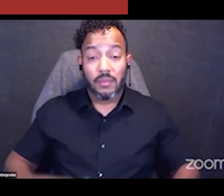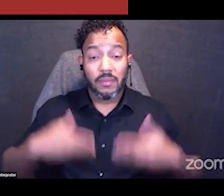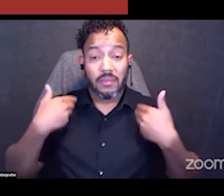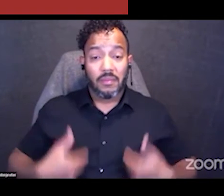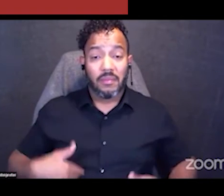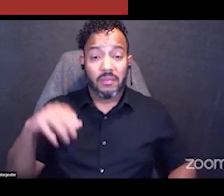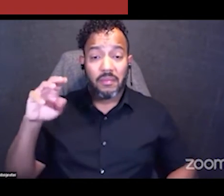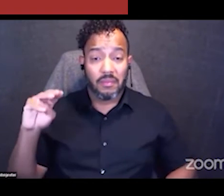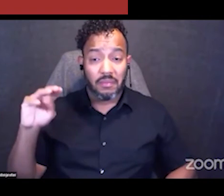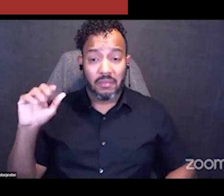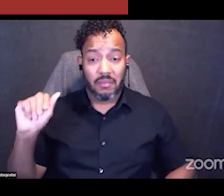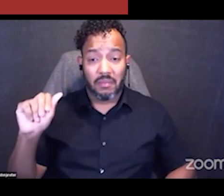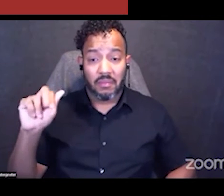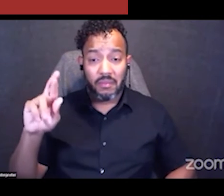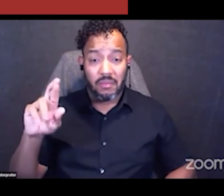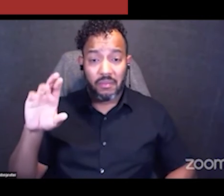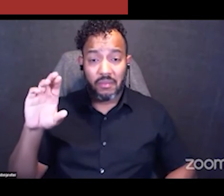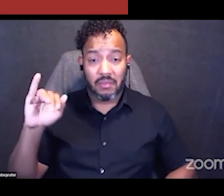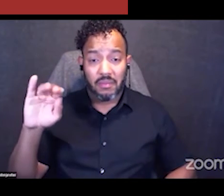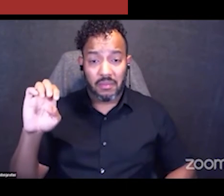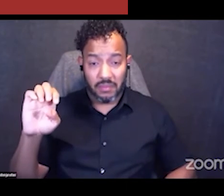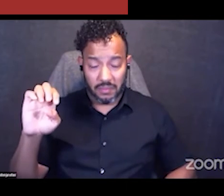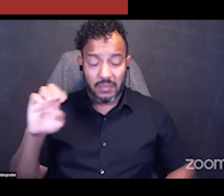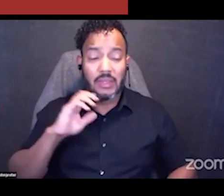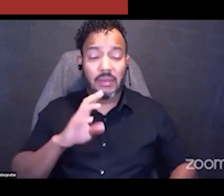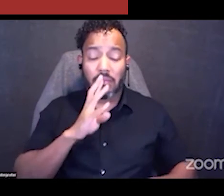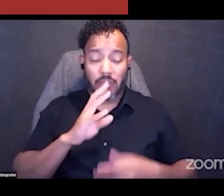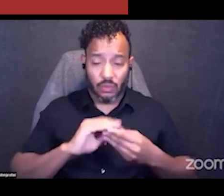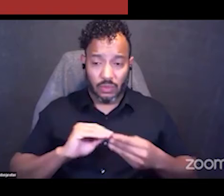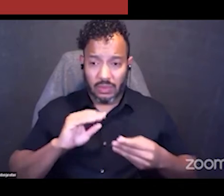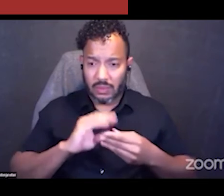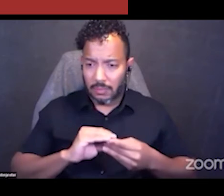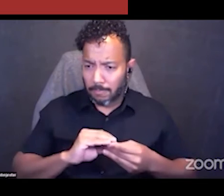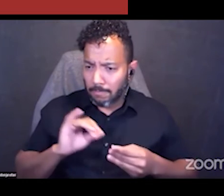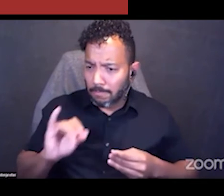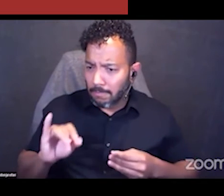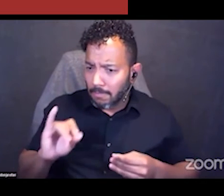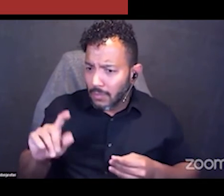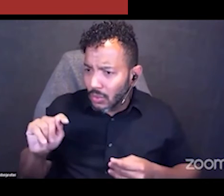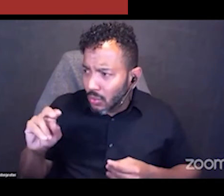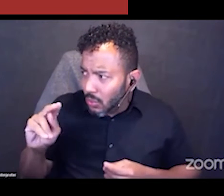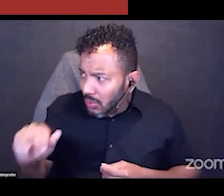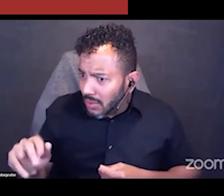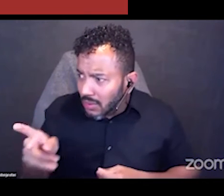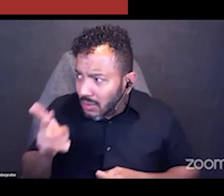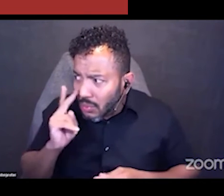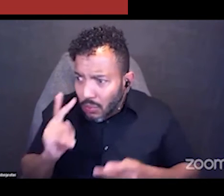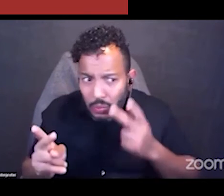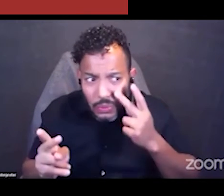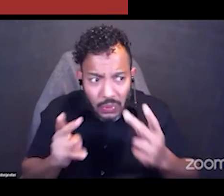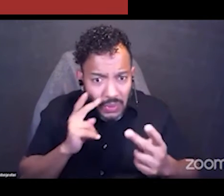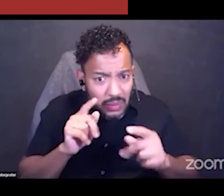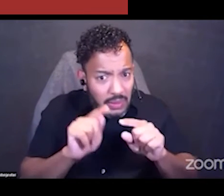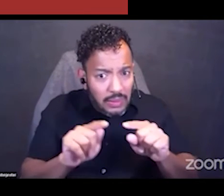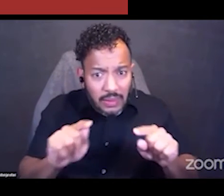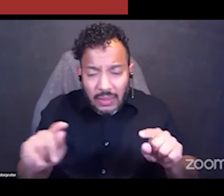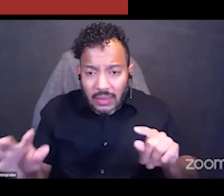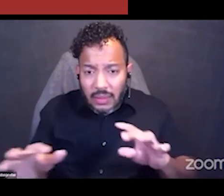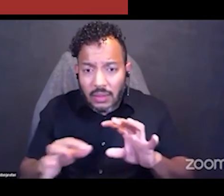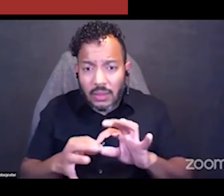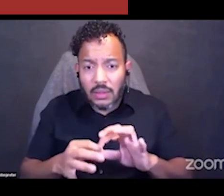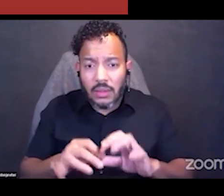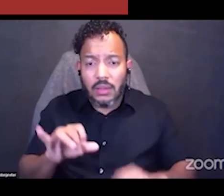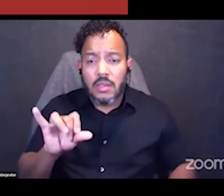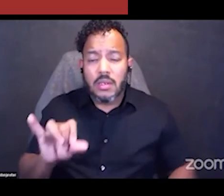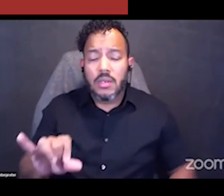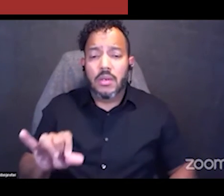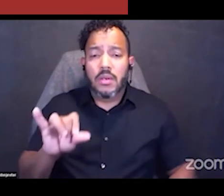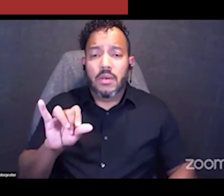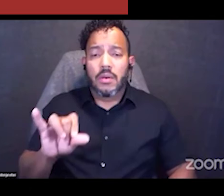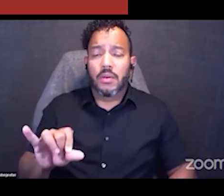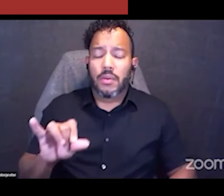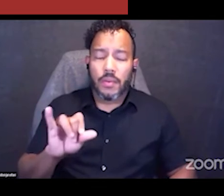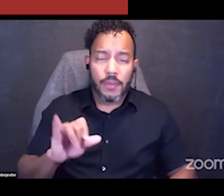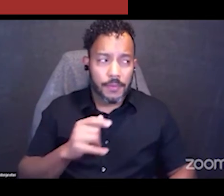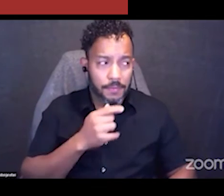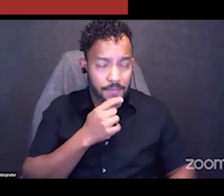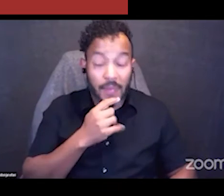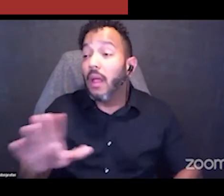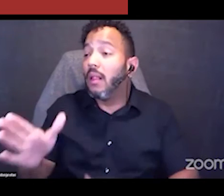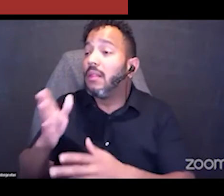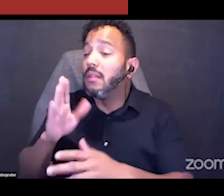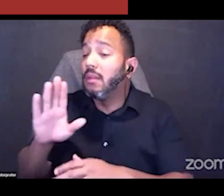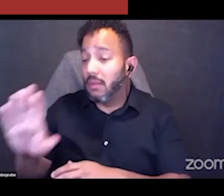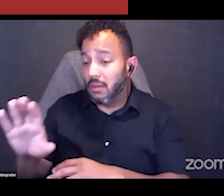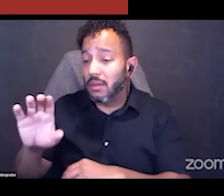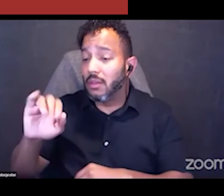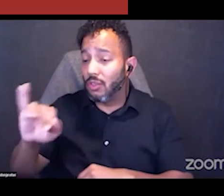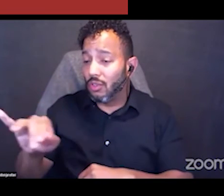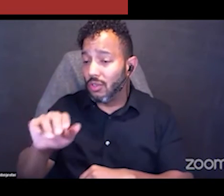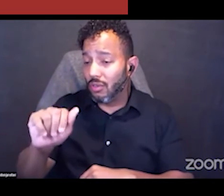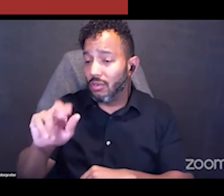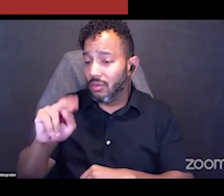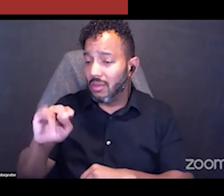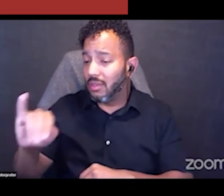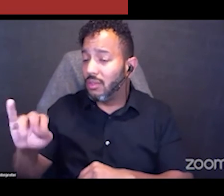I don't see Tony yet, that was an absolutely wonderful introduction, Janni and as soon